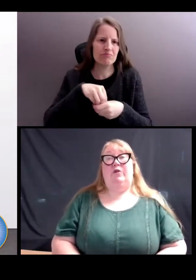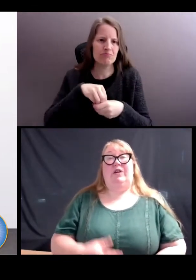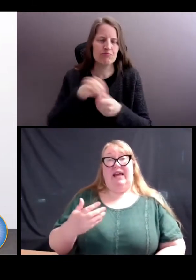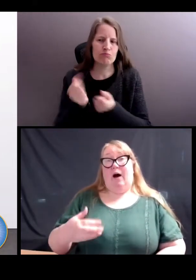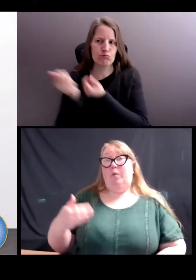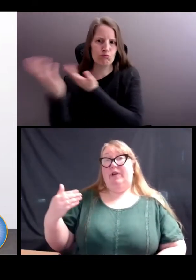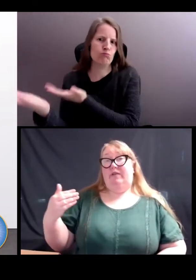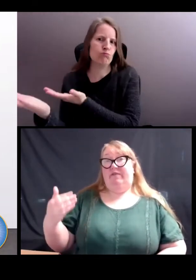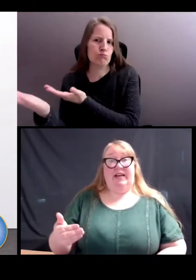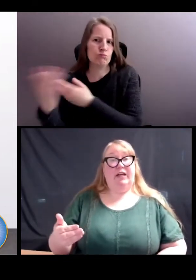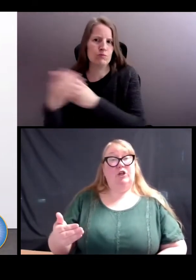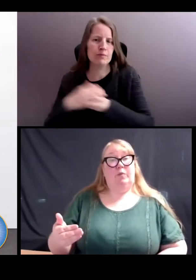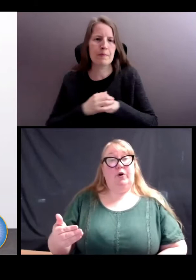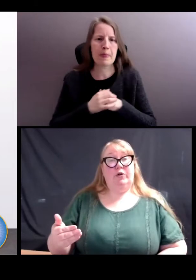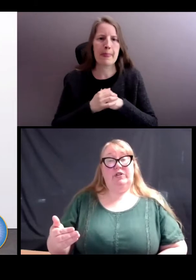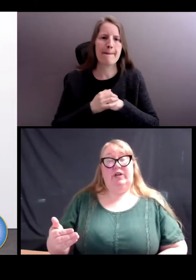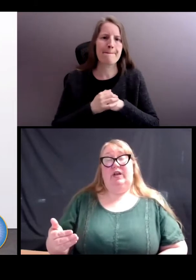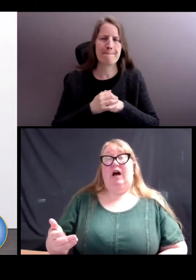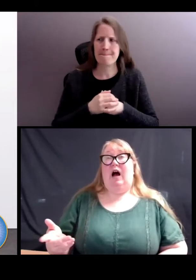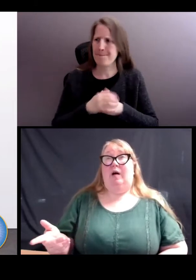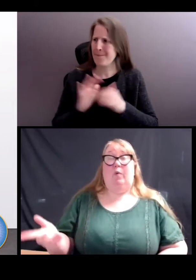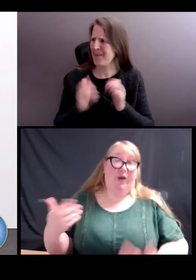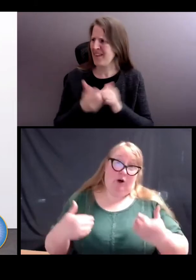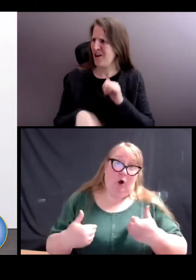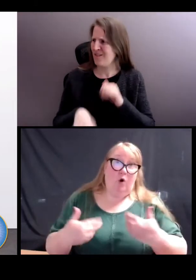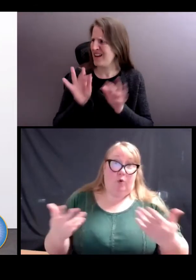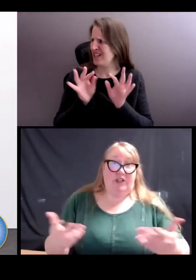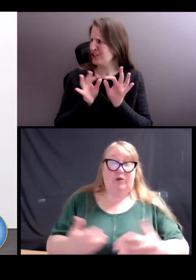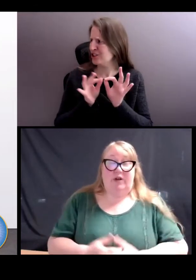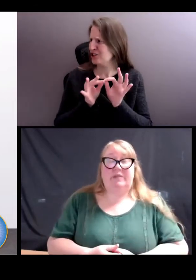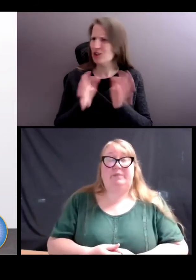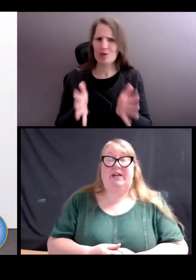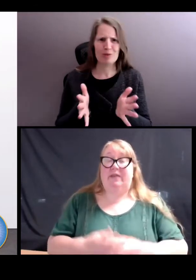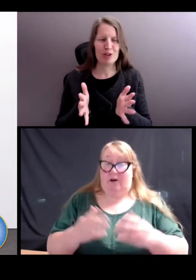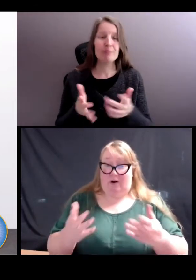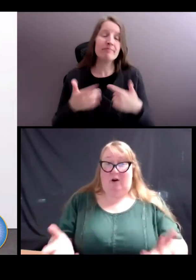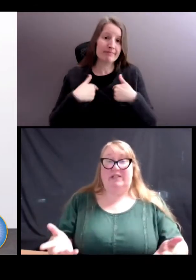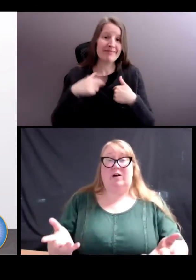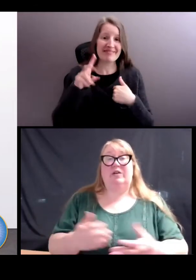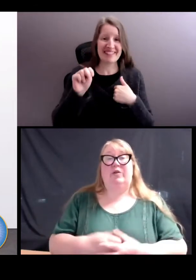If you need help finding interpreters, we are a local resource but there is also the